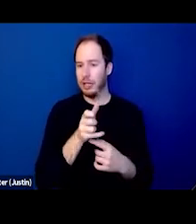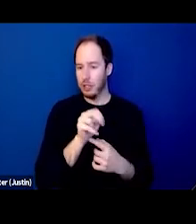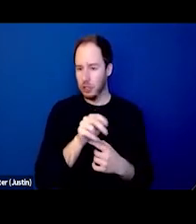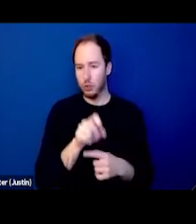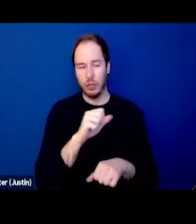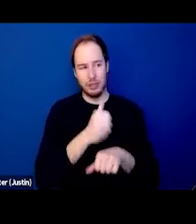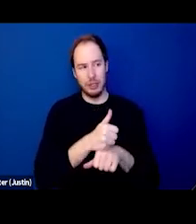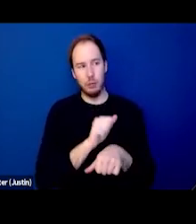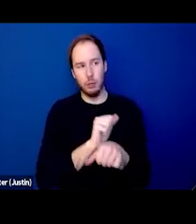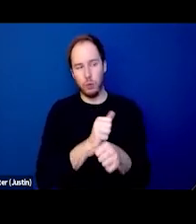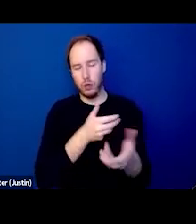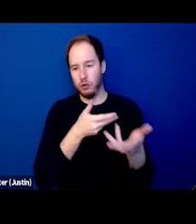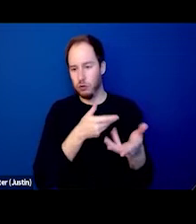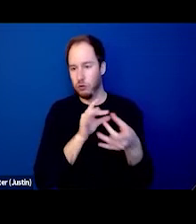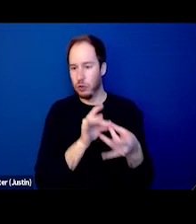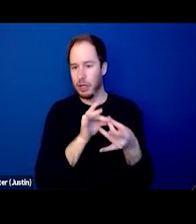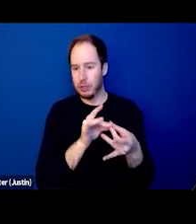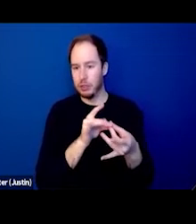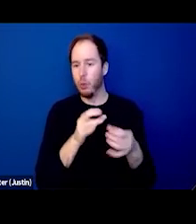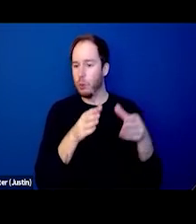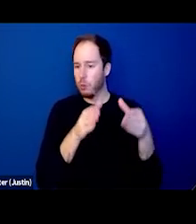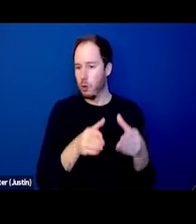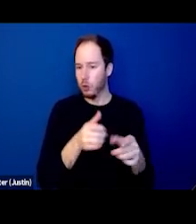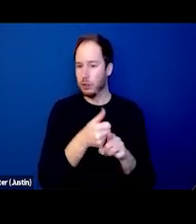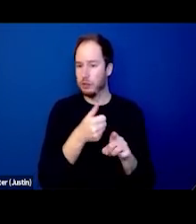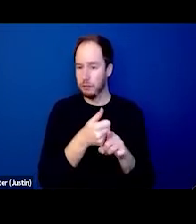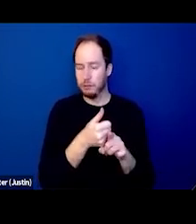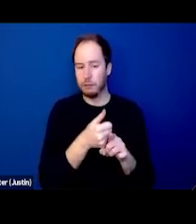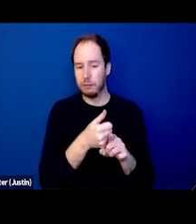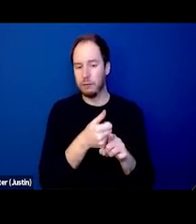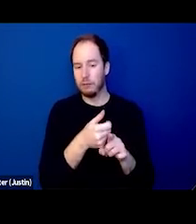or somebody that you have been referred to